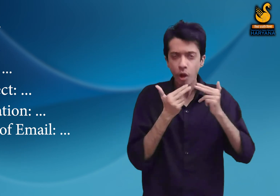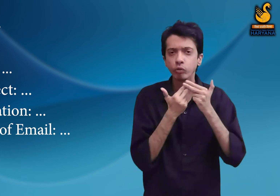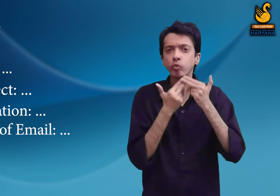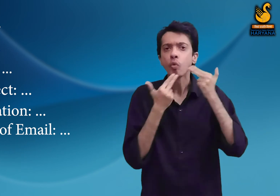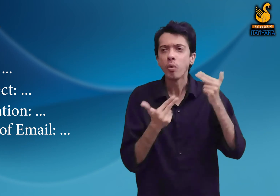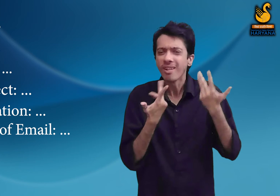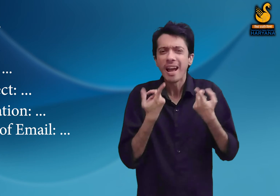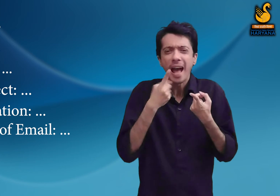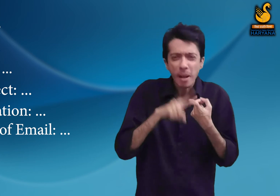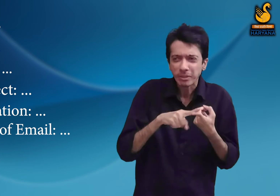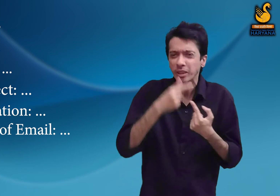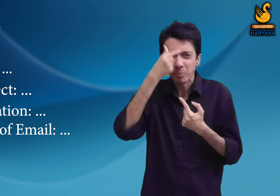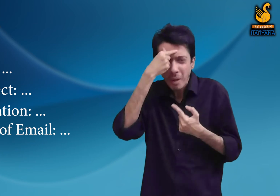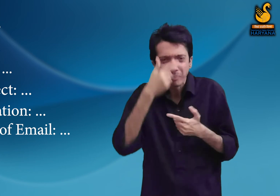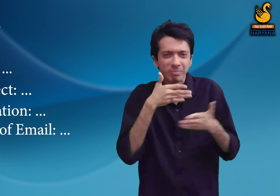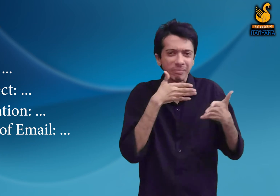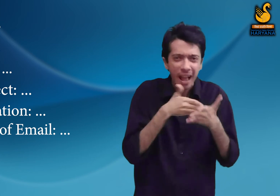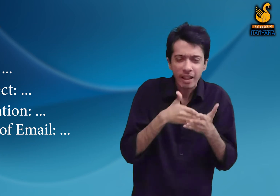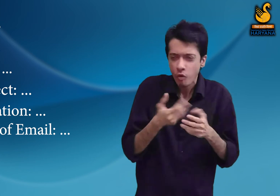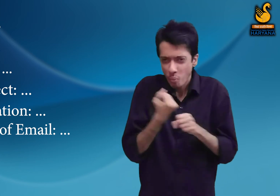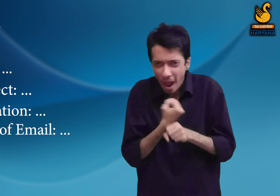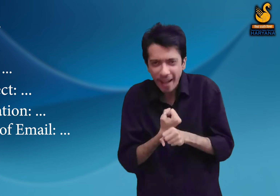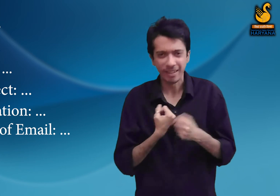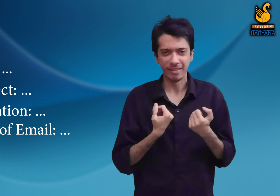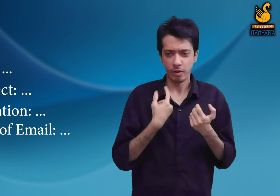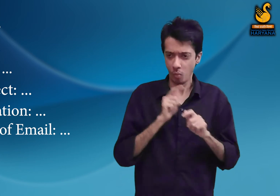In the second paragraph, you need to write the matter in detail.